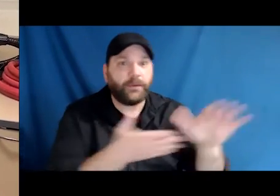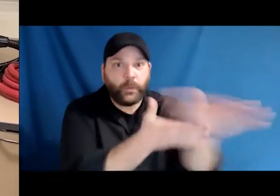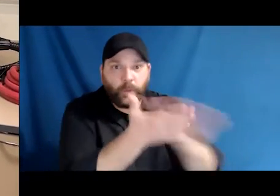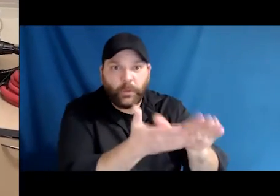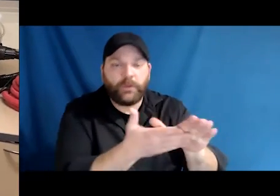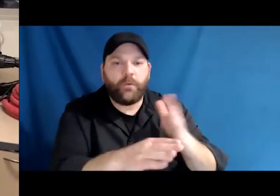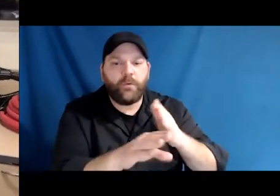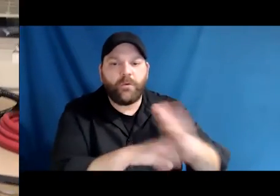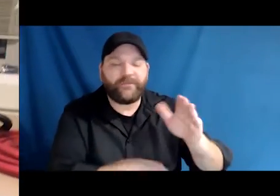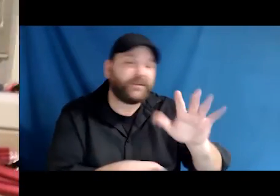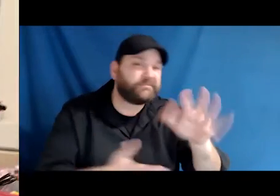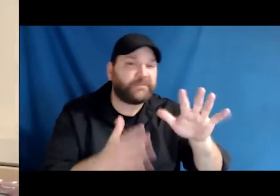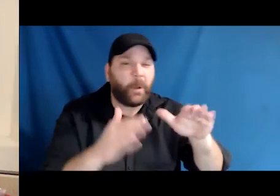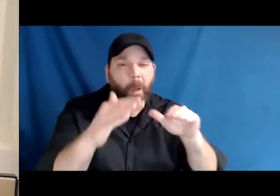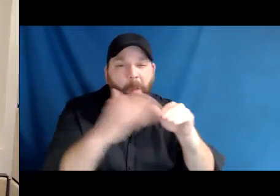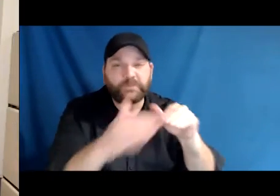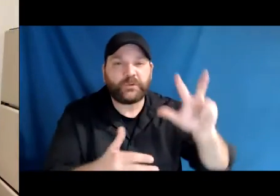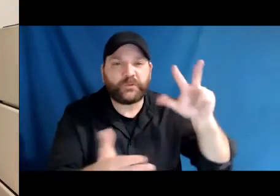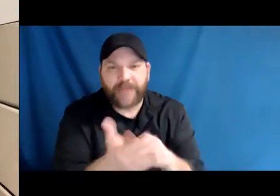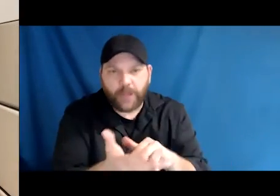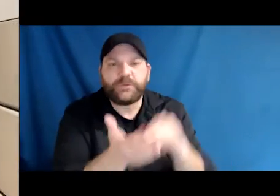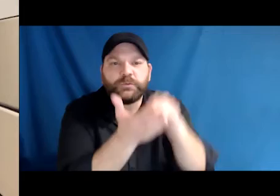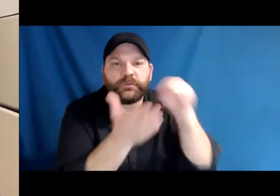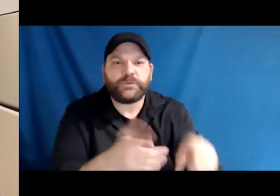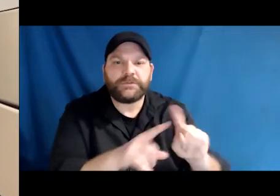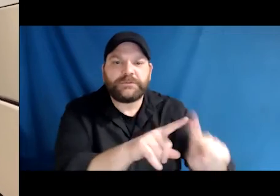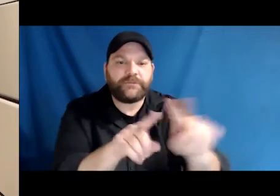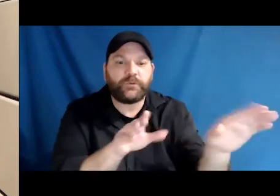We have also implemented some new technologies to help us clean.